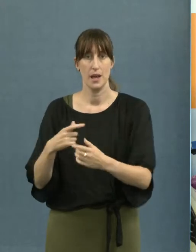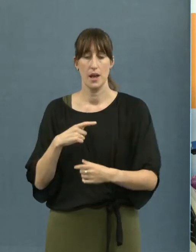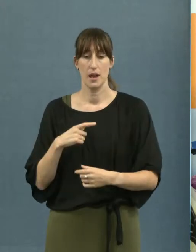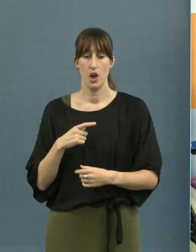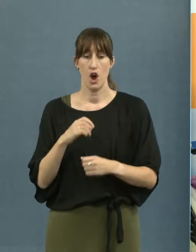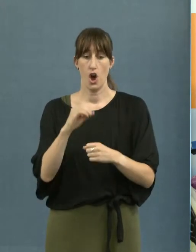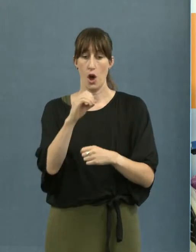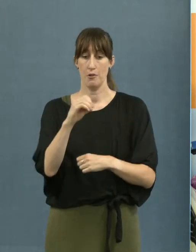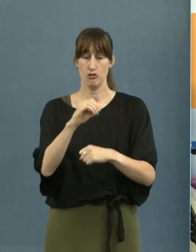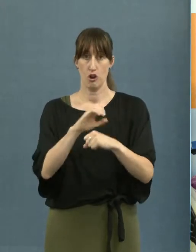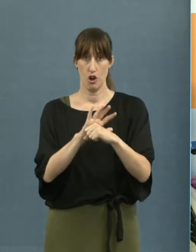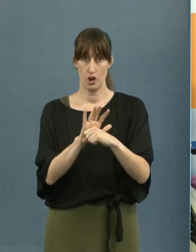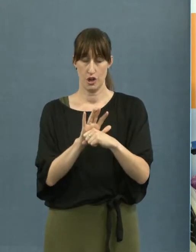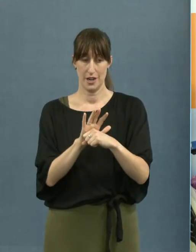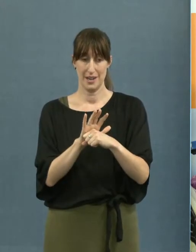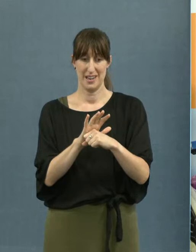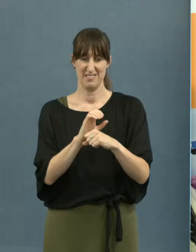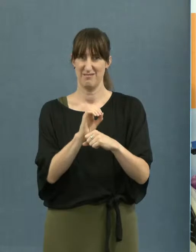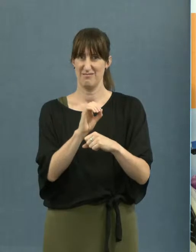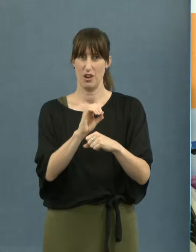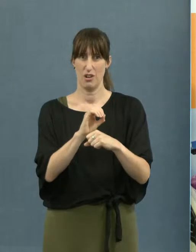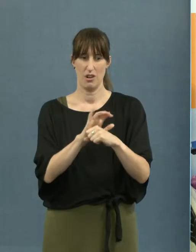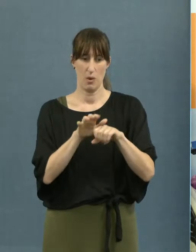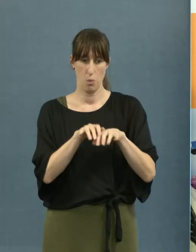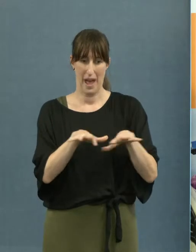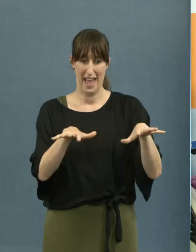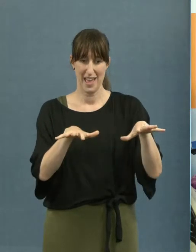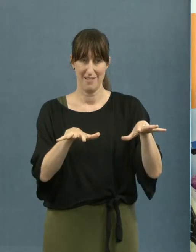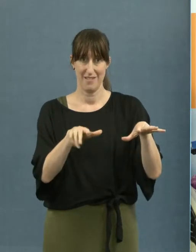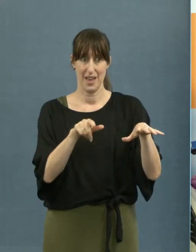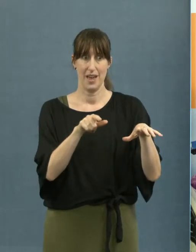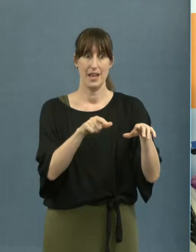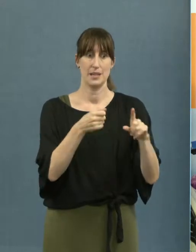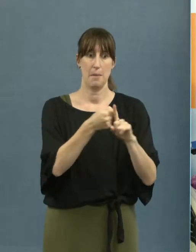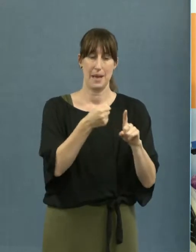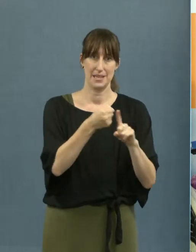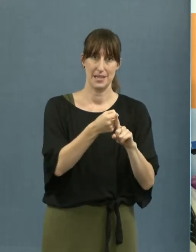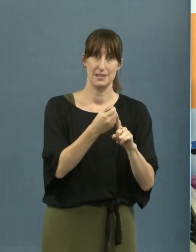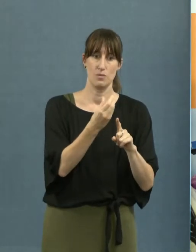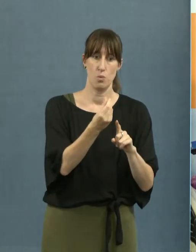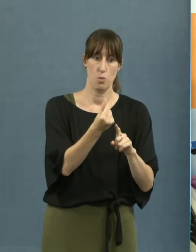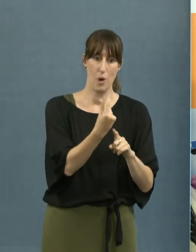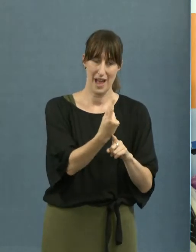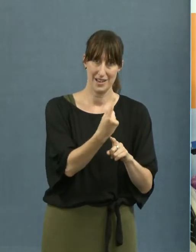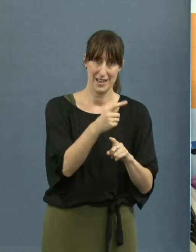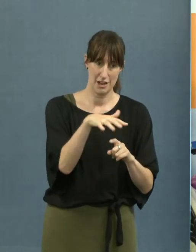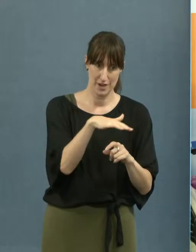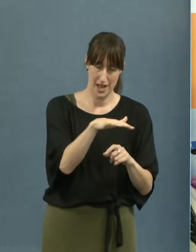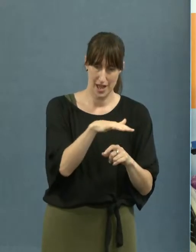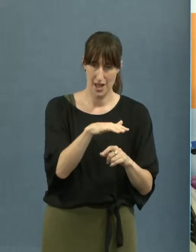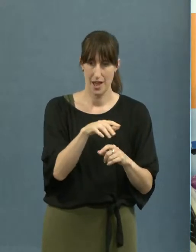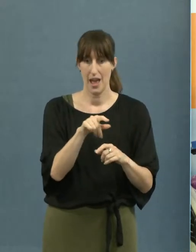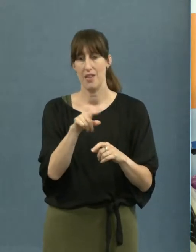has affected different District Health Boards, it's really the